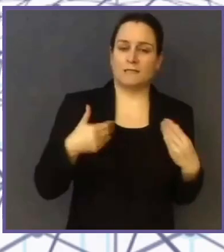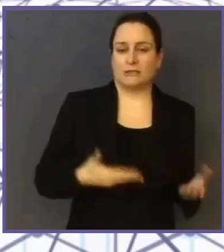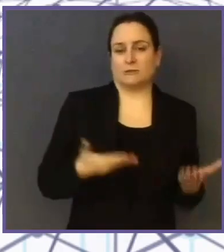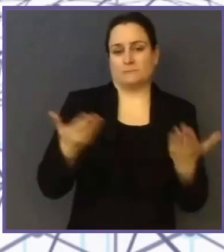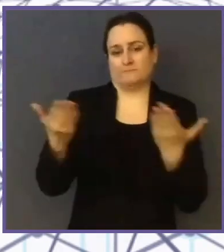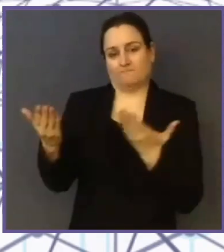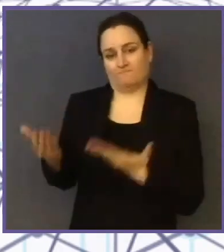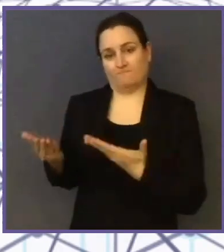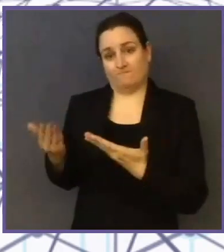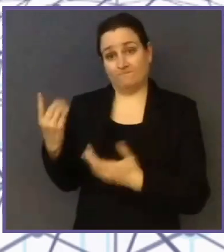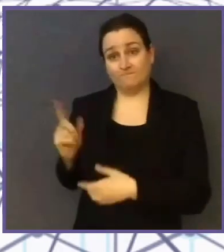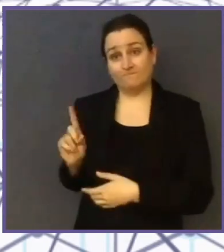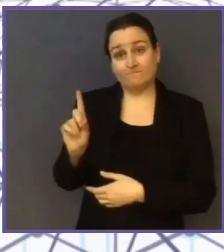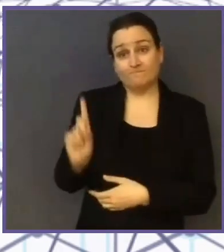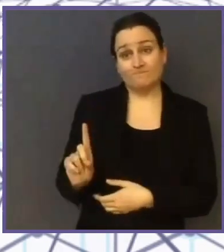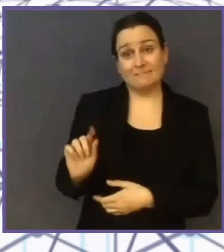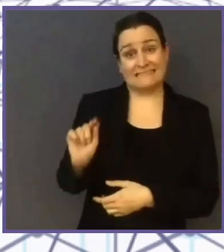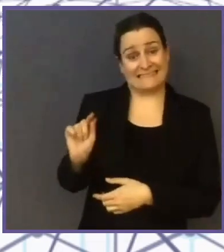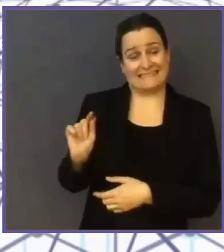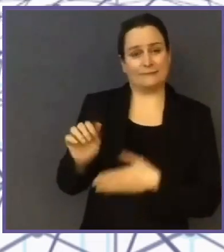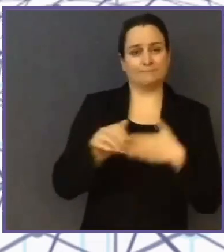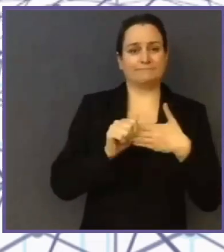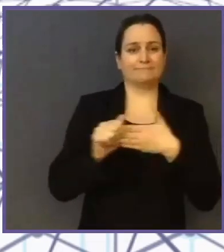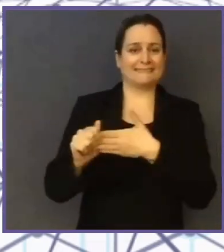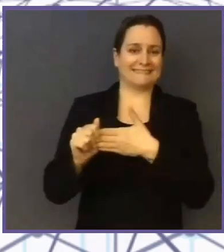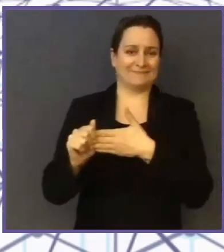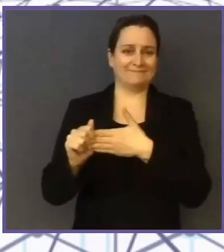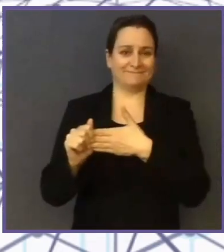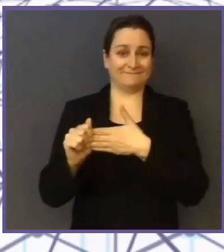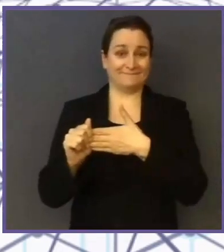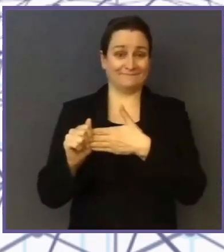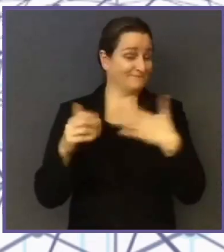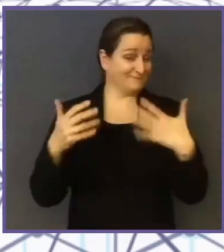clinical lead on this project, who gosh. He has extensive experience in prosthetics and